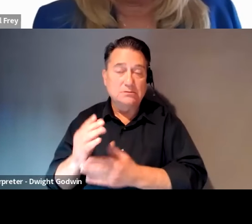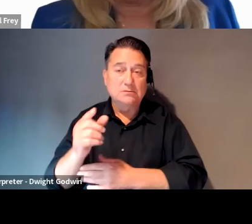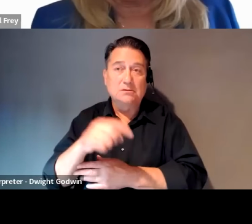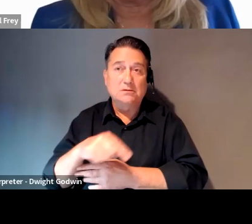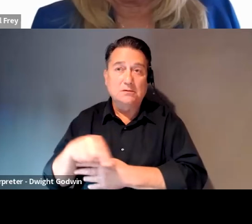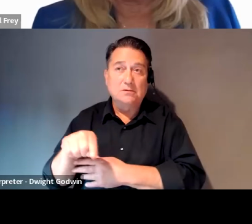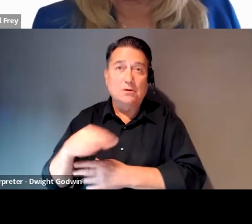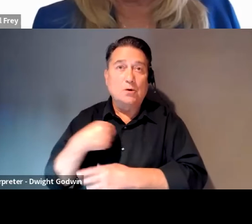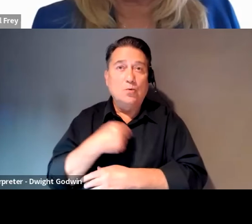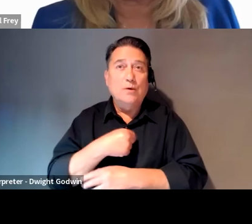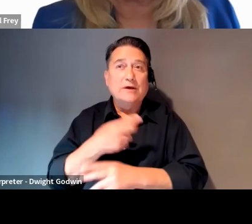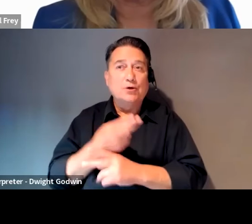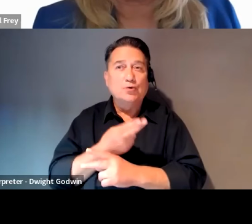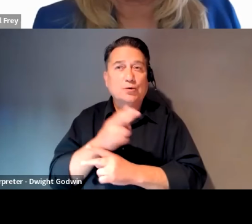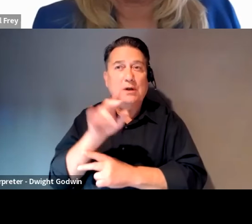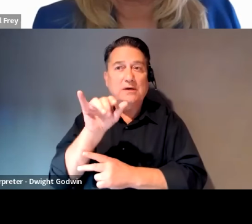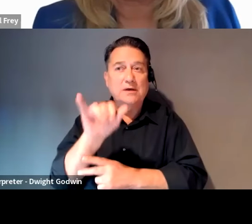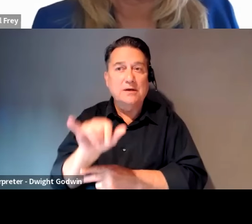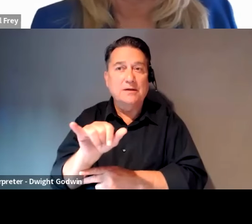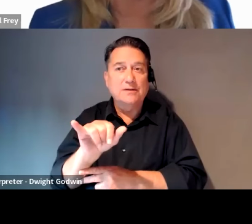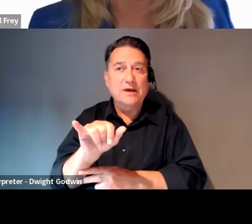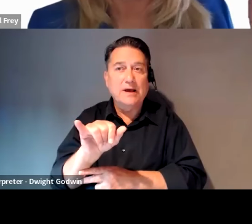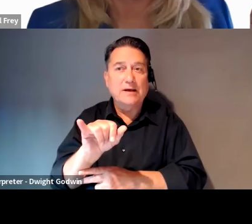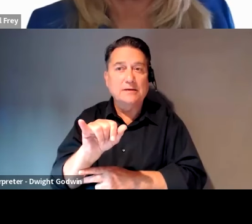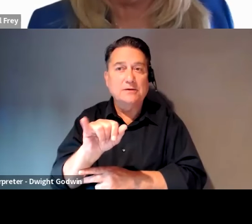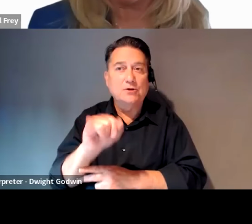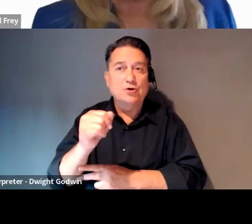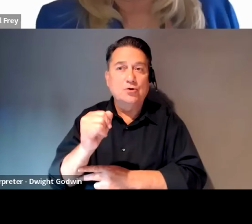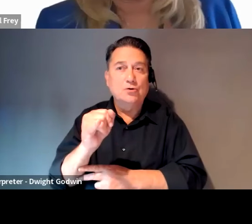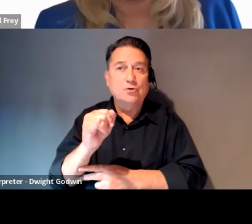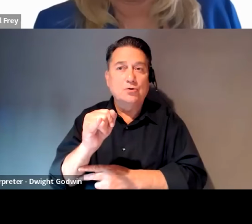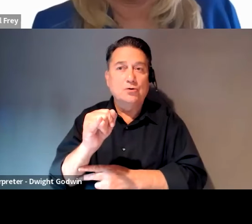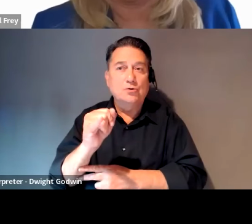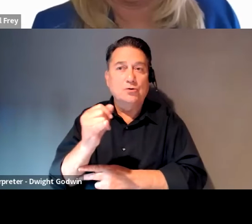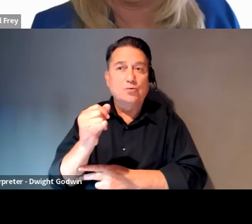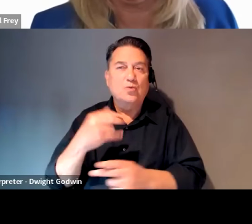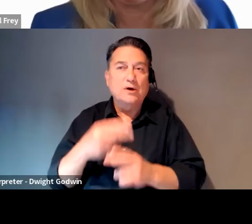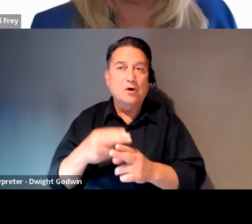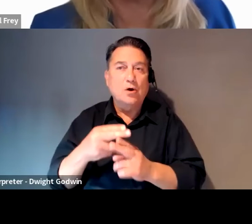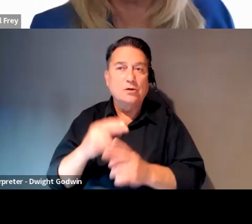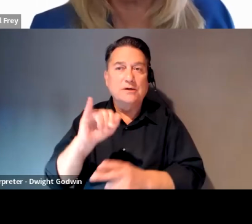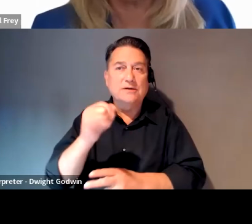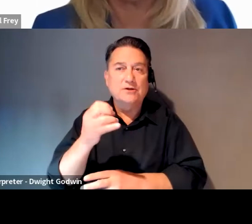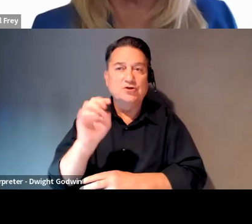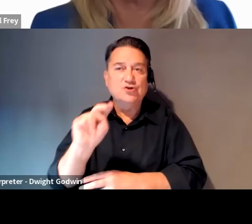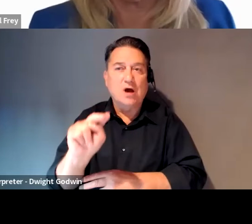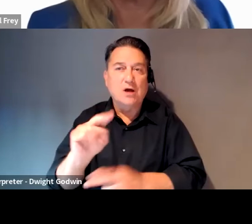We utilize that joint operational, we call it the John meeting, every two months.